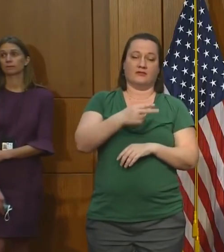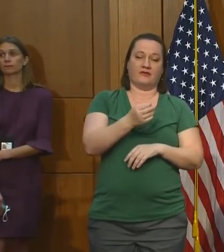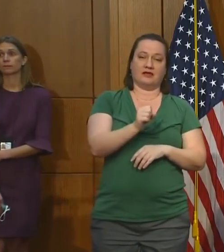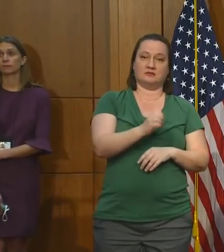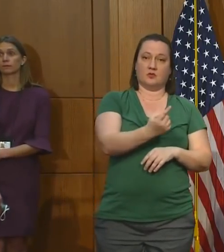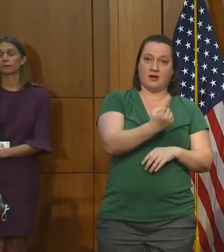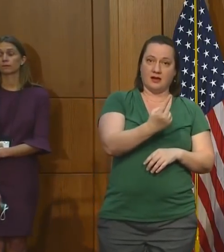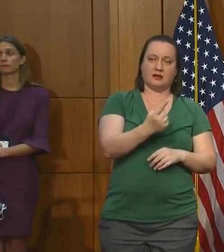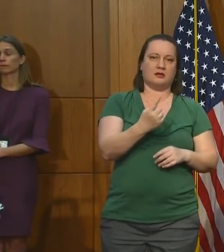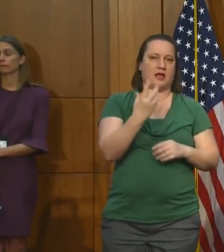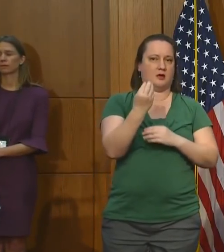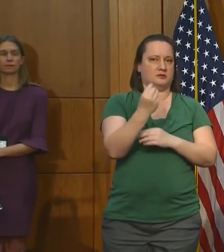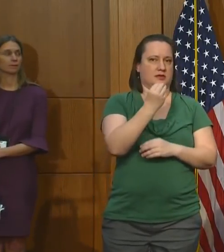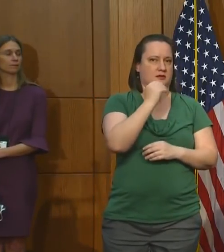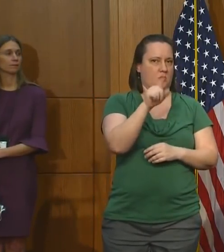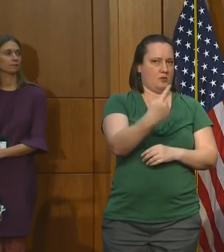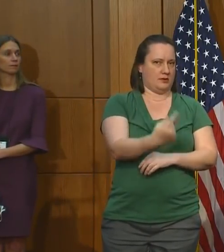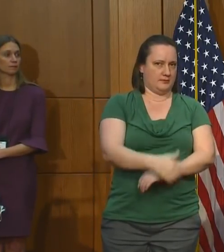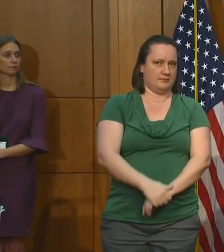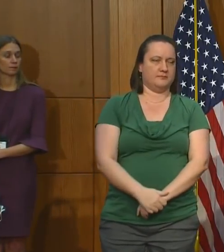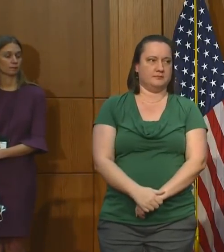THAT FOR THAT FEET BUT FOR